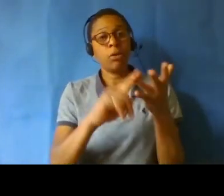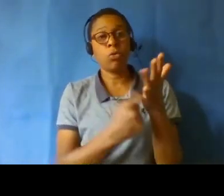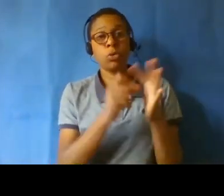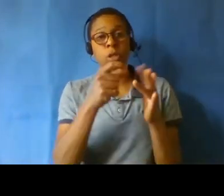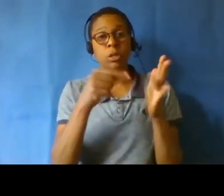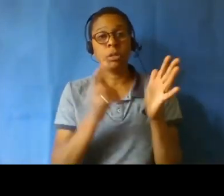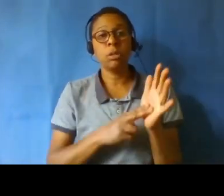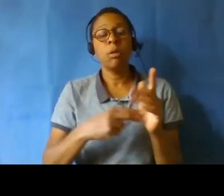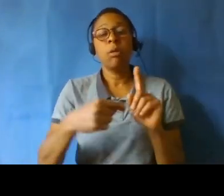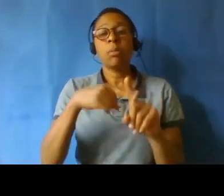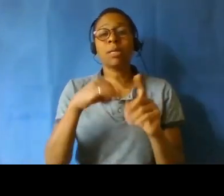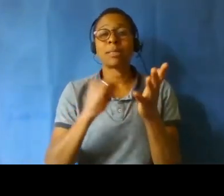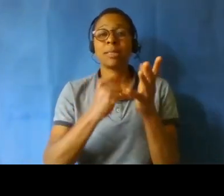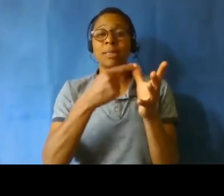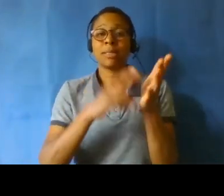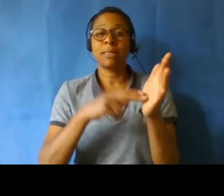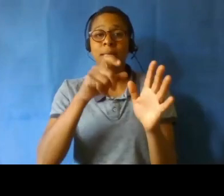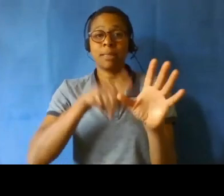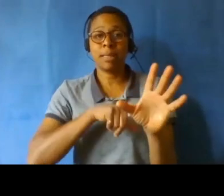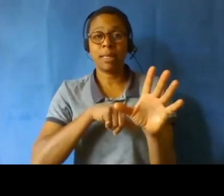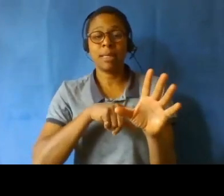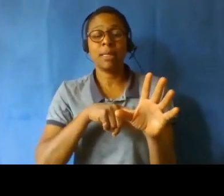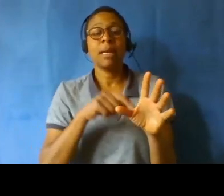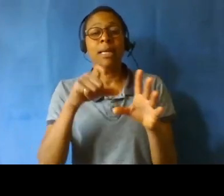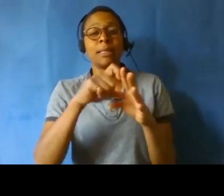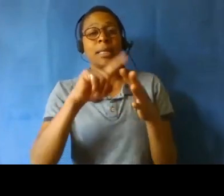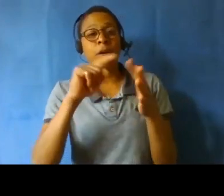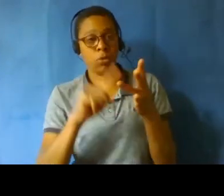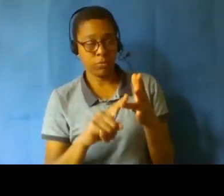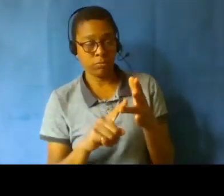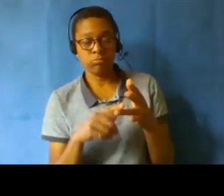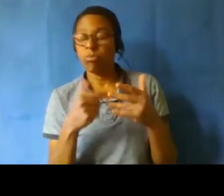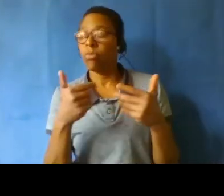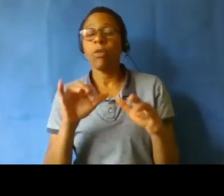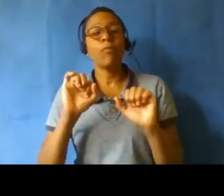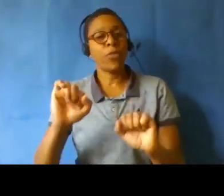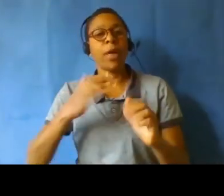patience and hard work this has been a long process and we have had to deal